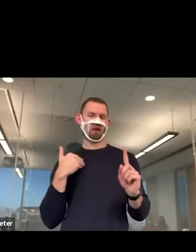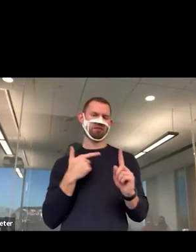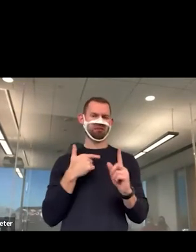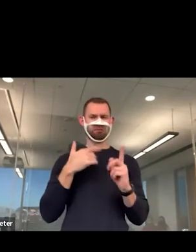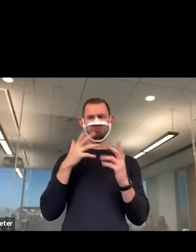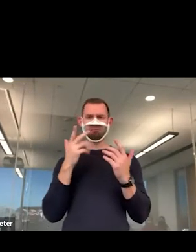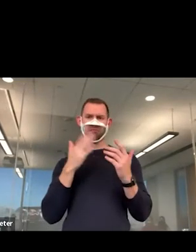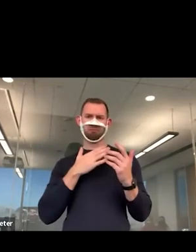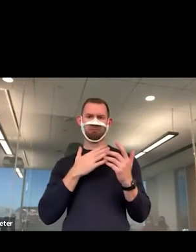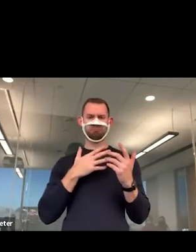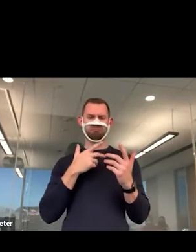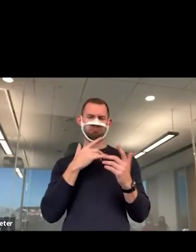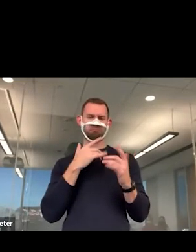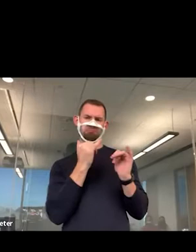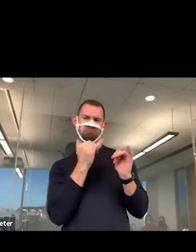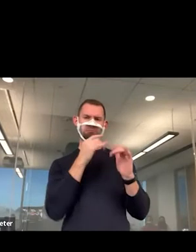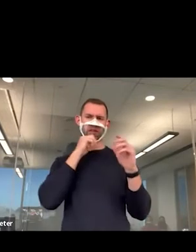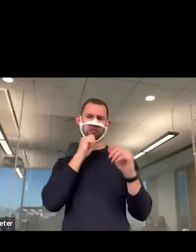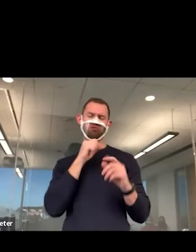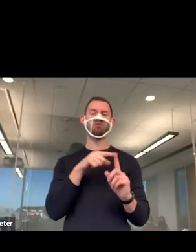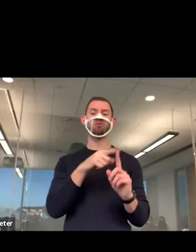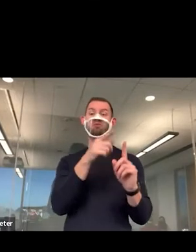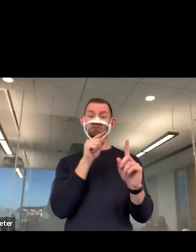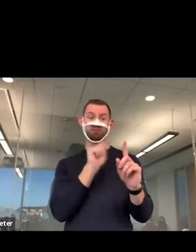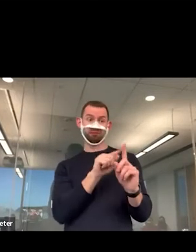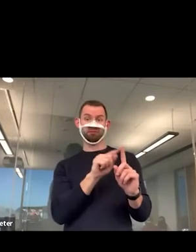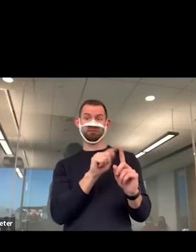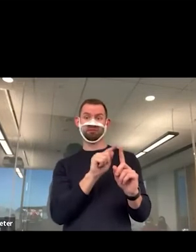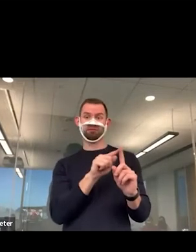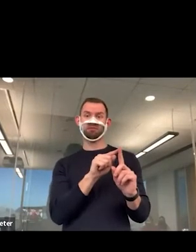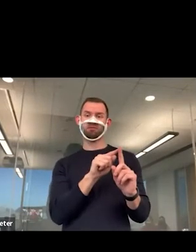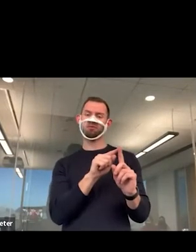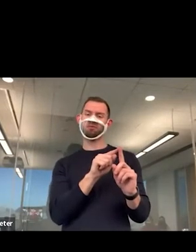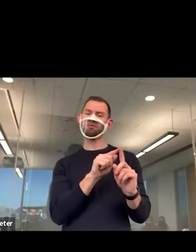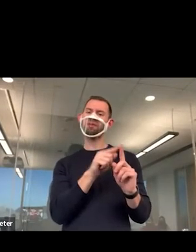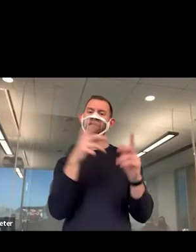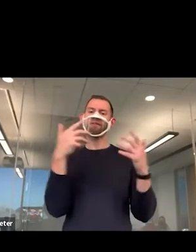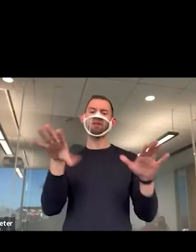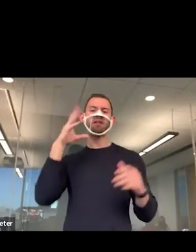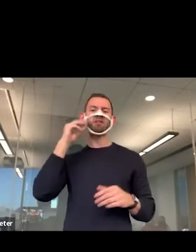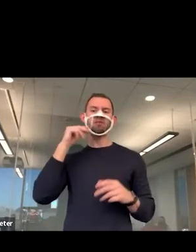and she had just got out of the navy i really never heard about women being in the military